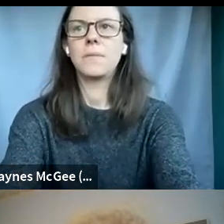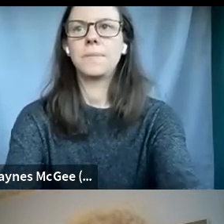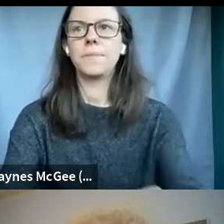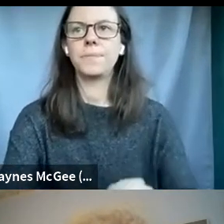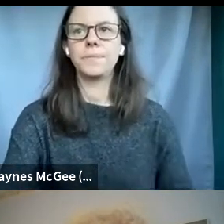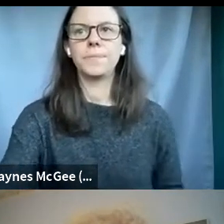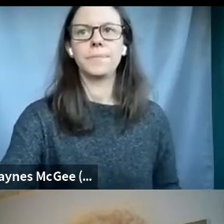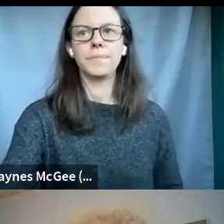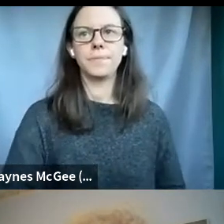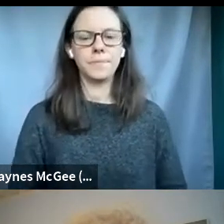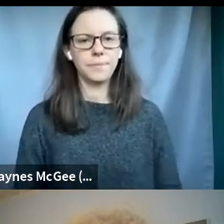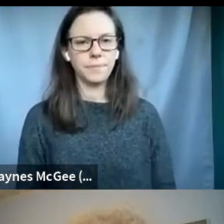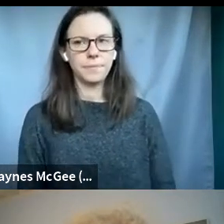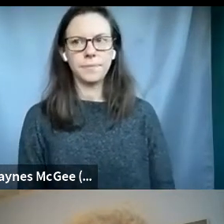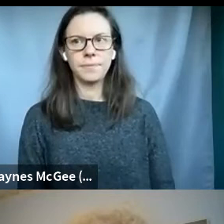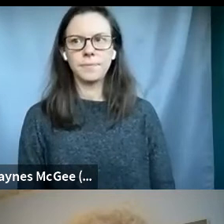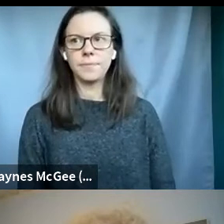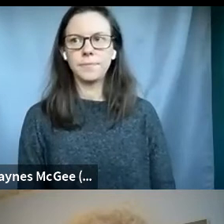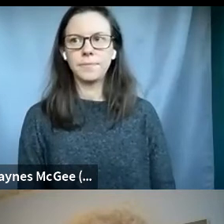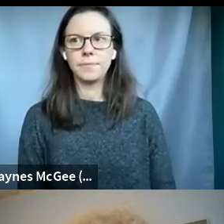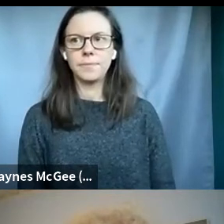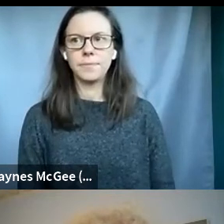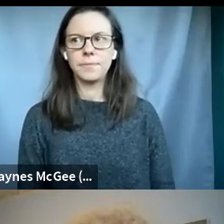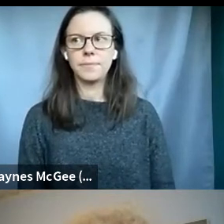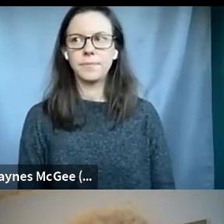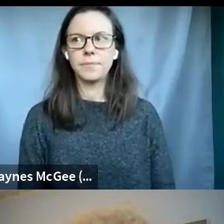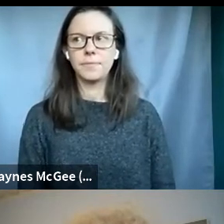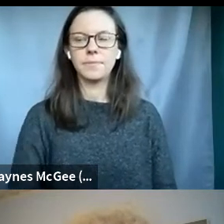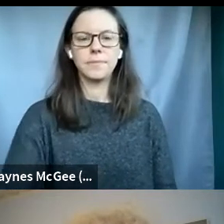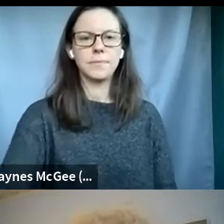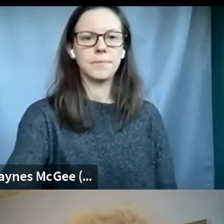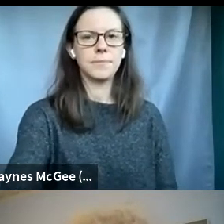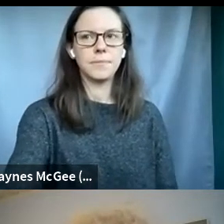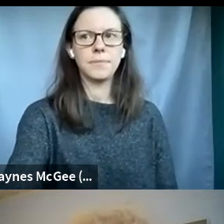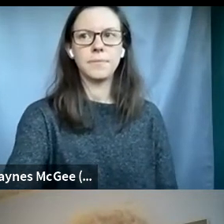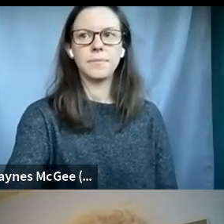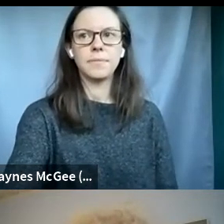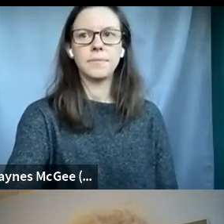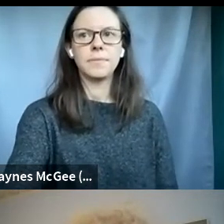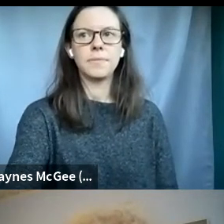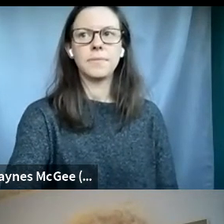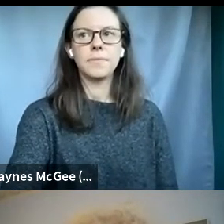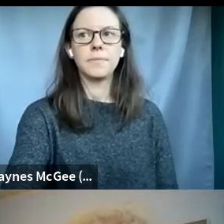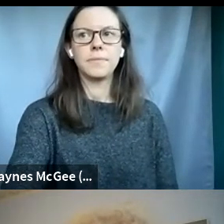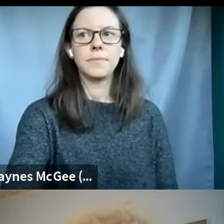All right. Let's sigh if this works.